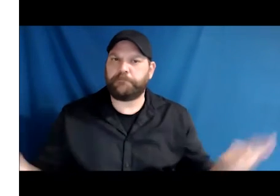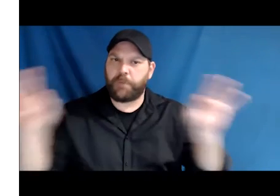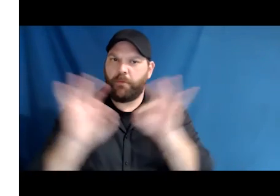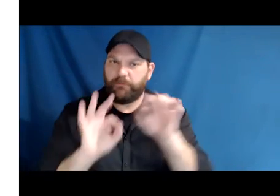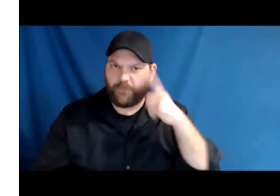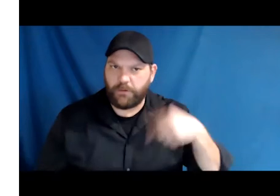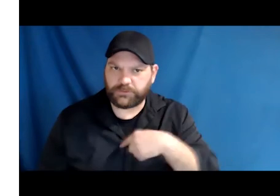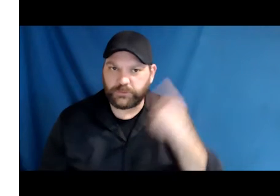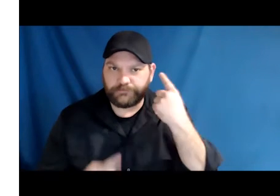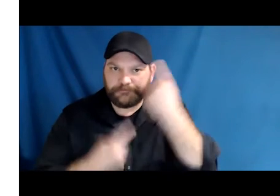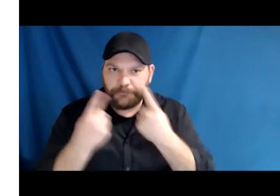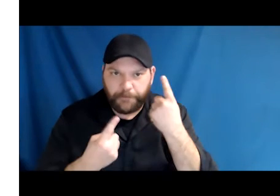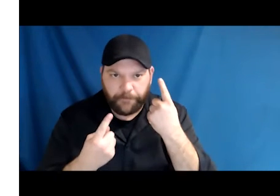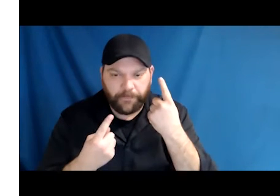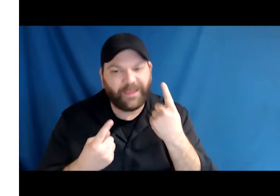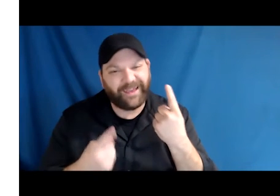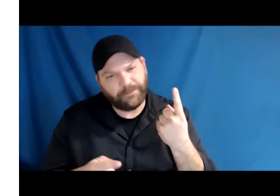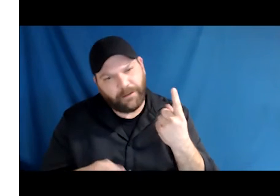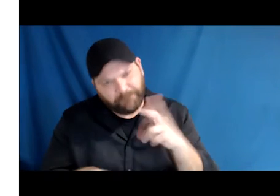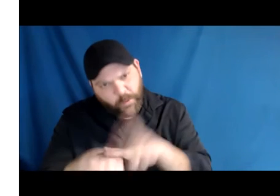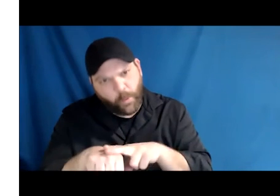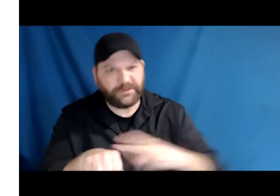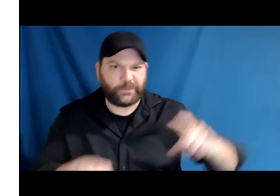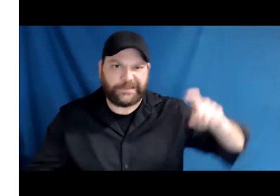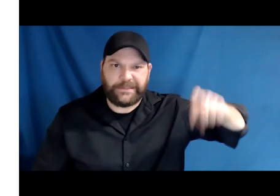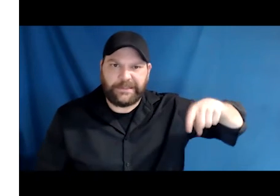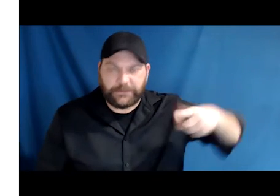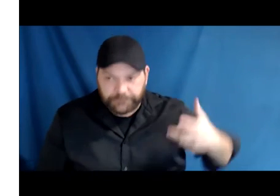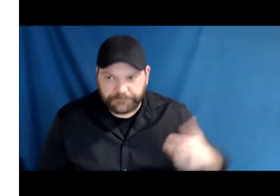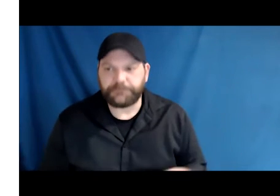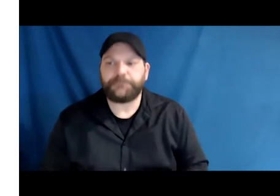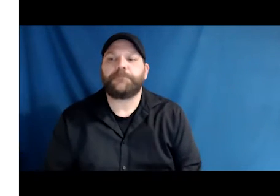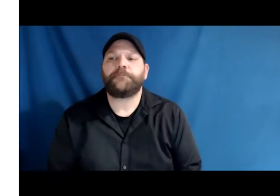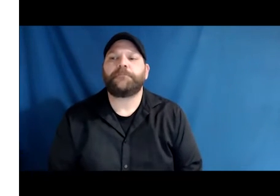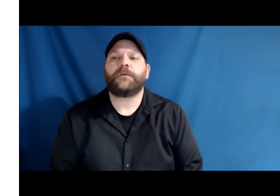and it was really something that everyone needed. So when we were thinking through how to plan our events and our programs